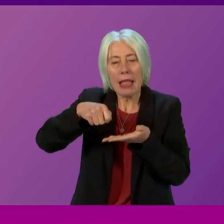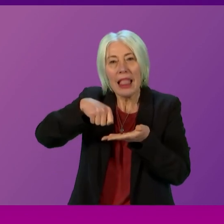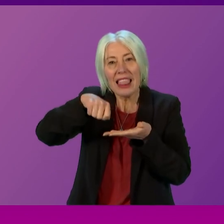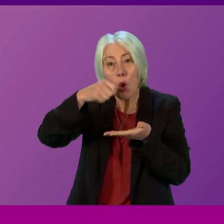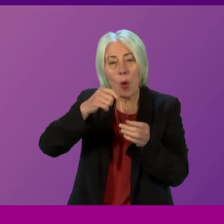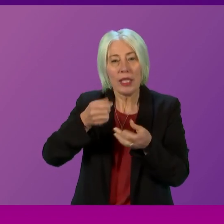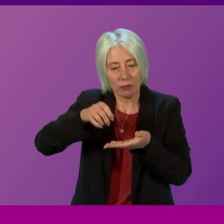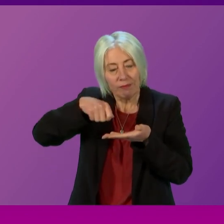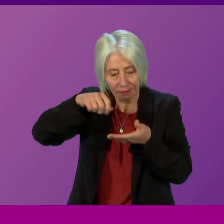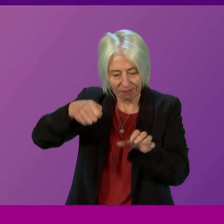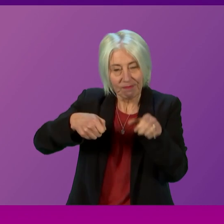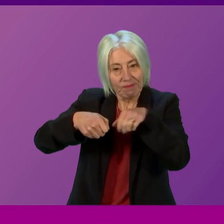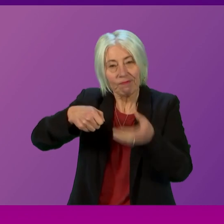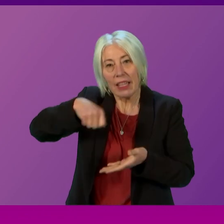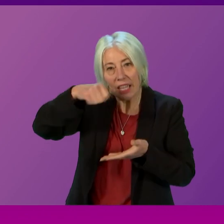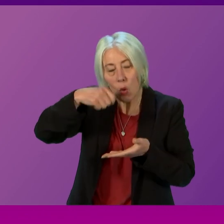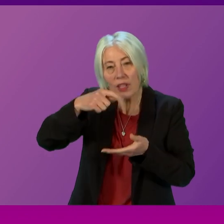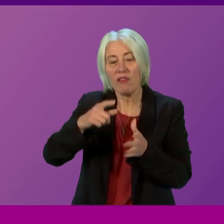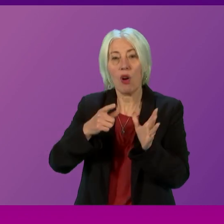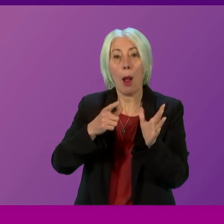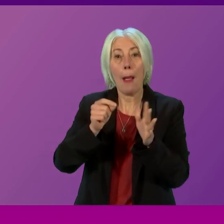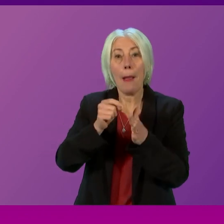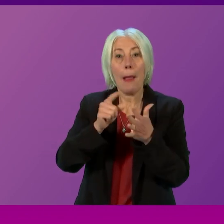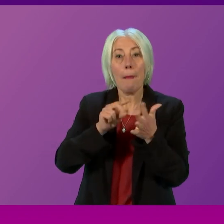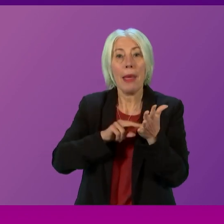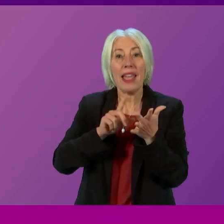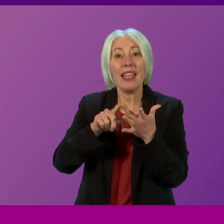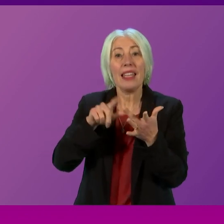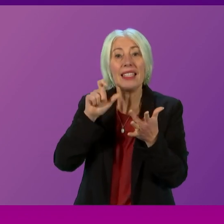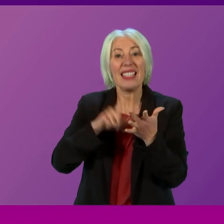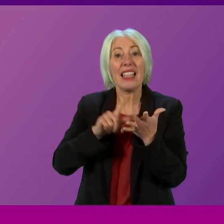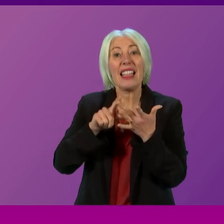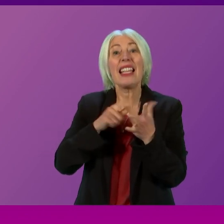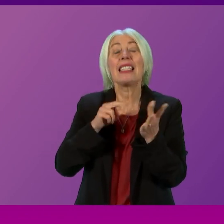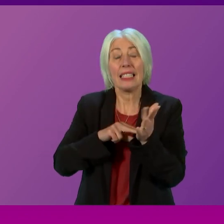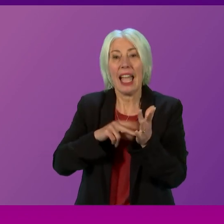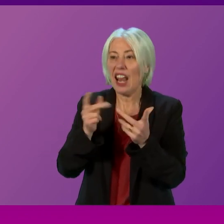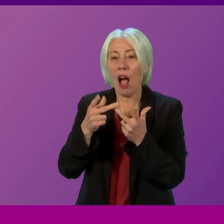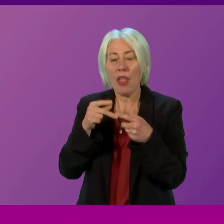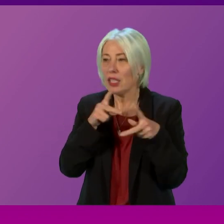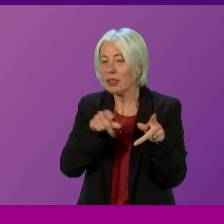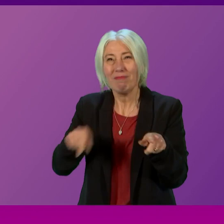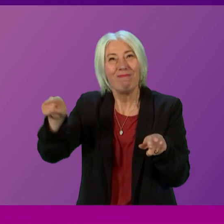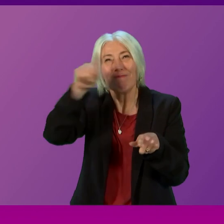preparations due to the increase in demand across the whole UK, but such demand-led shortages are